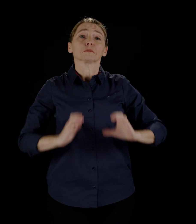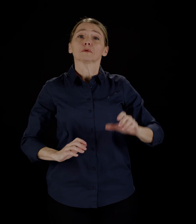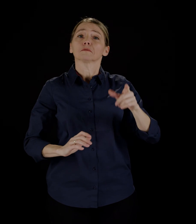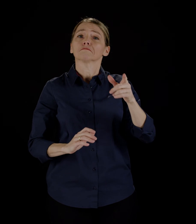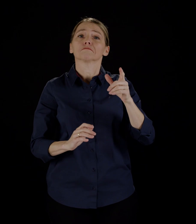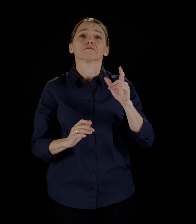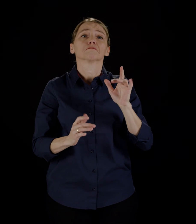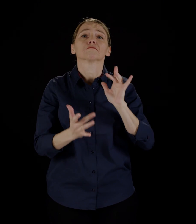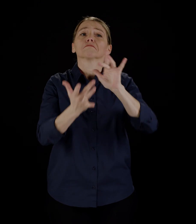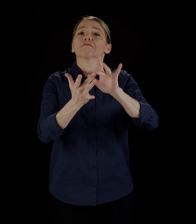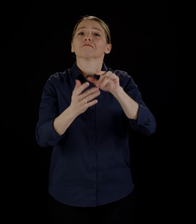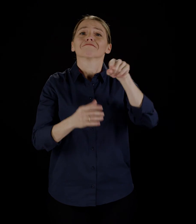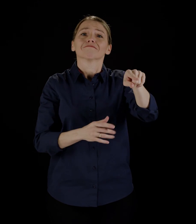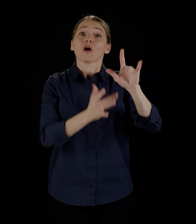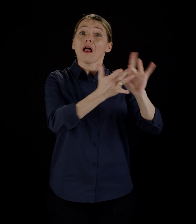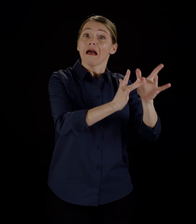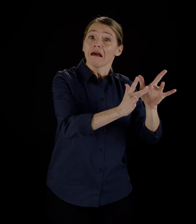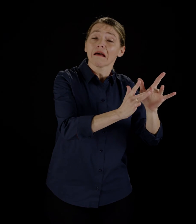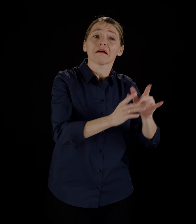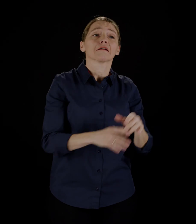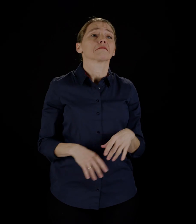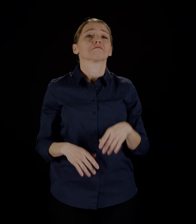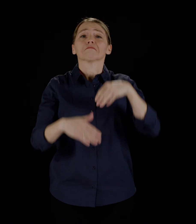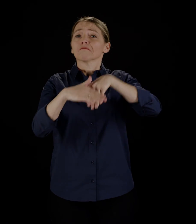online, in-store or via phone.